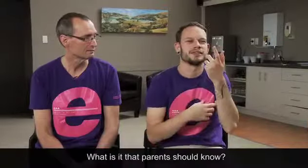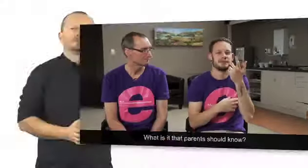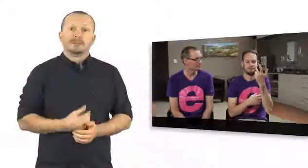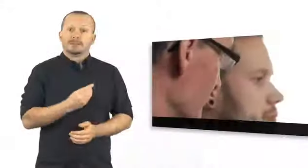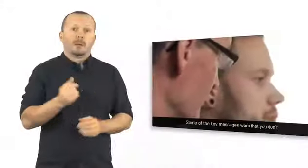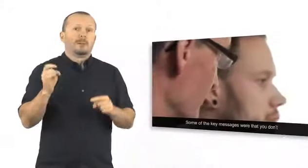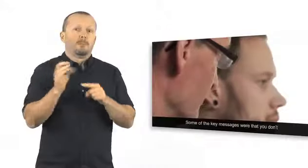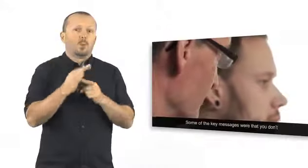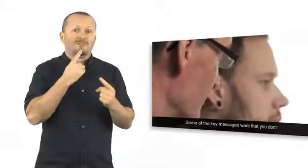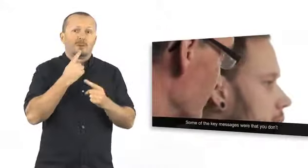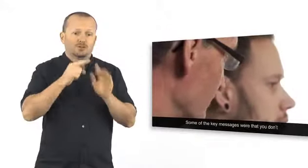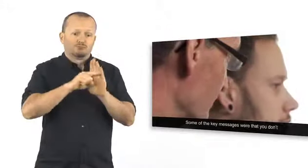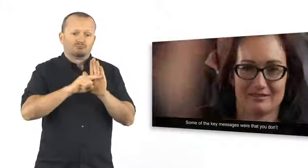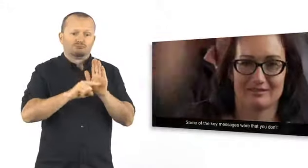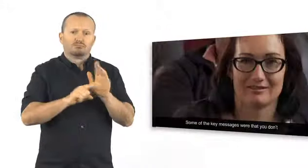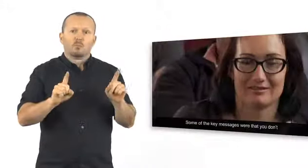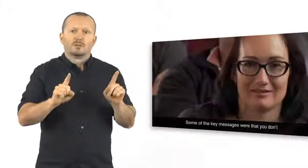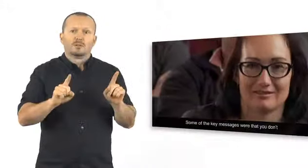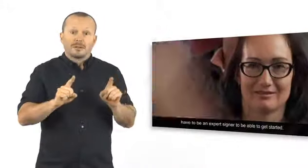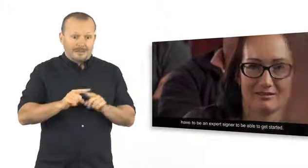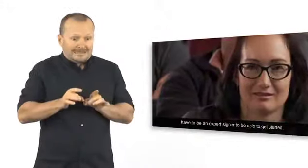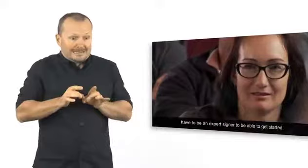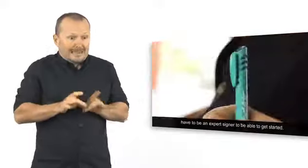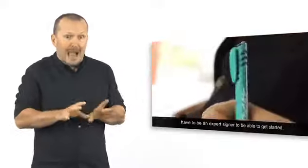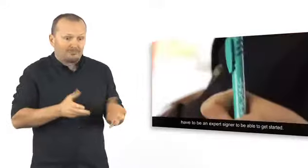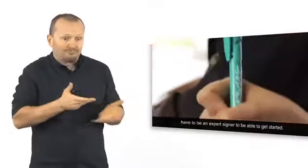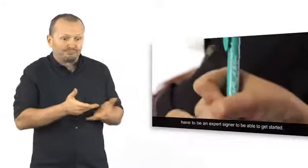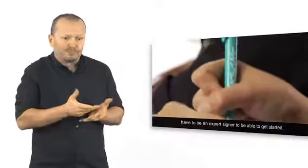Ken: Some of the key messages were that you don’t have to be an expert signer to be